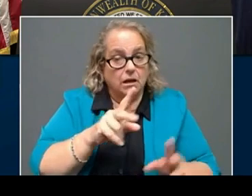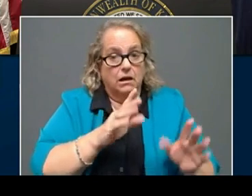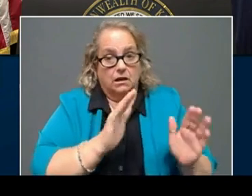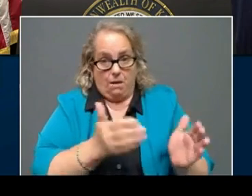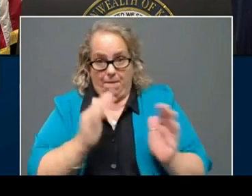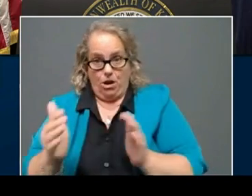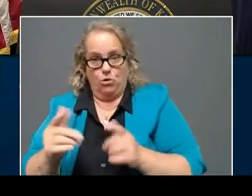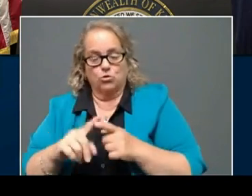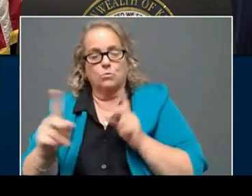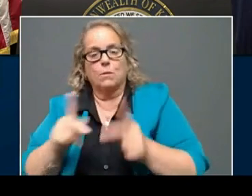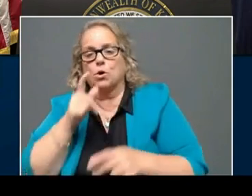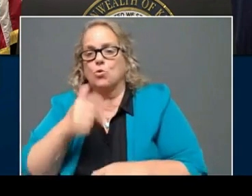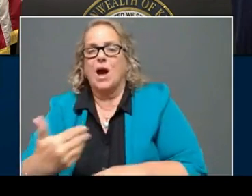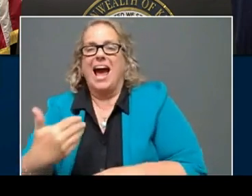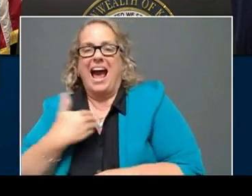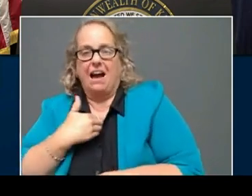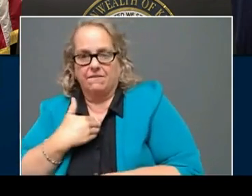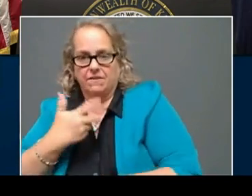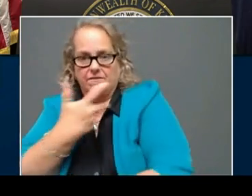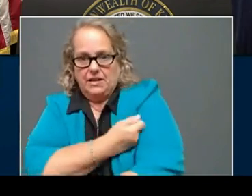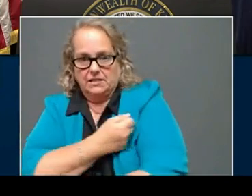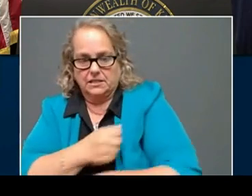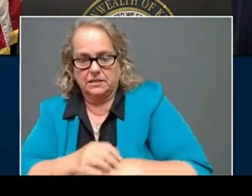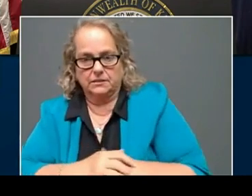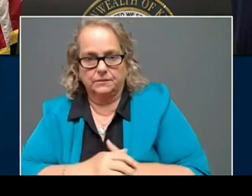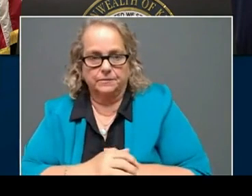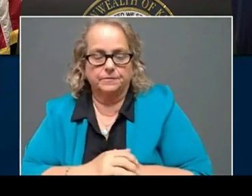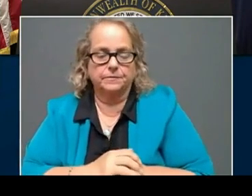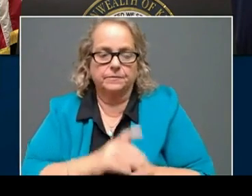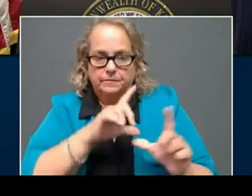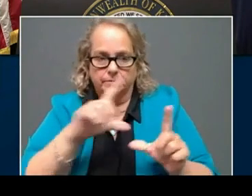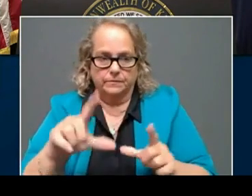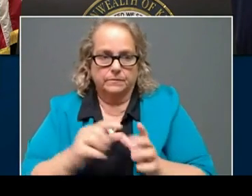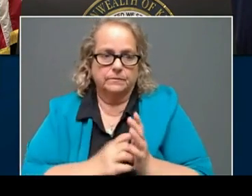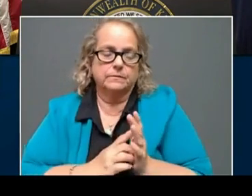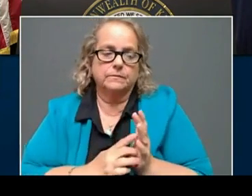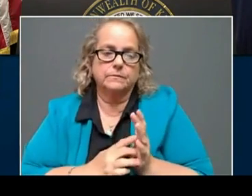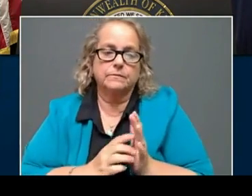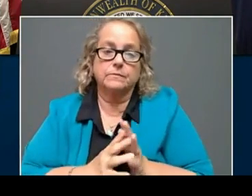this point in real time of annex. I please James. This shows the other way